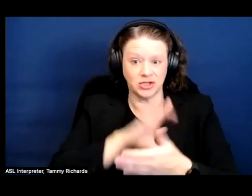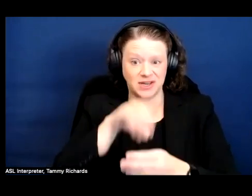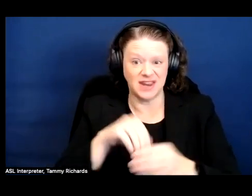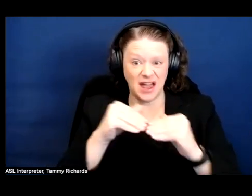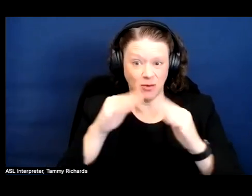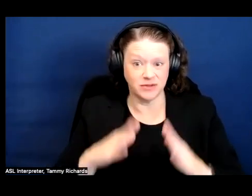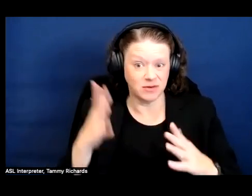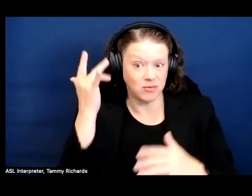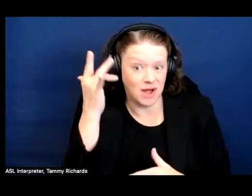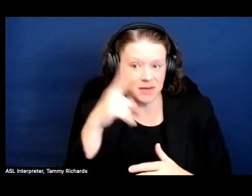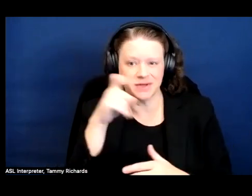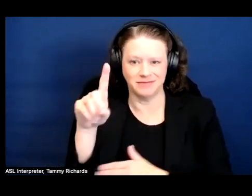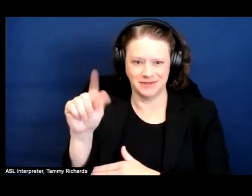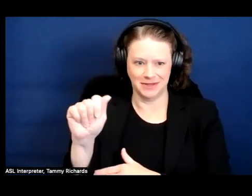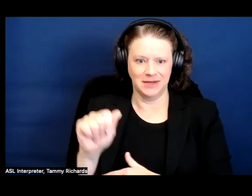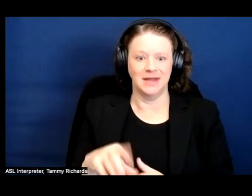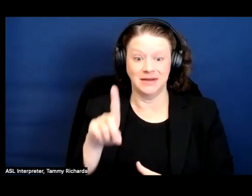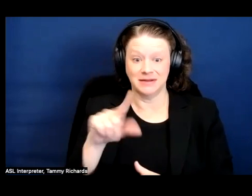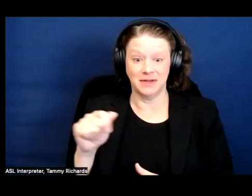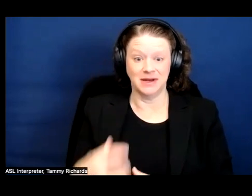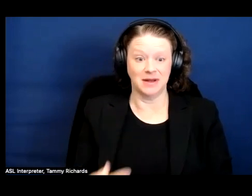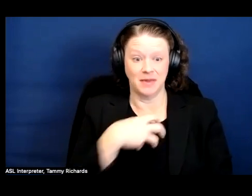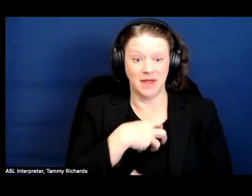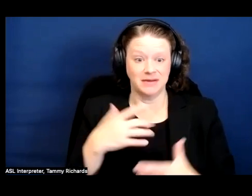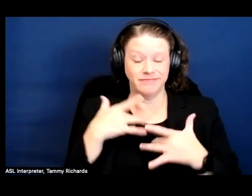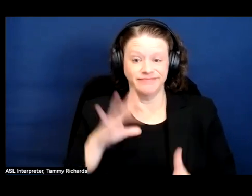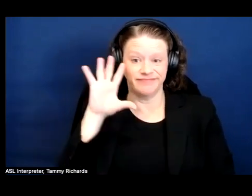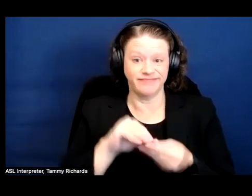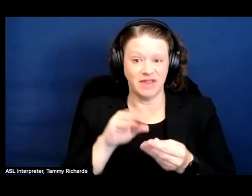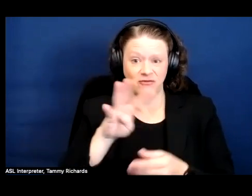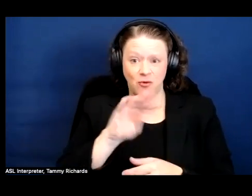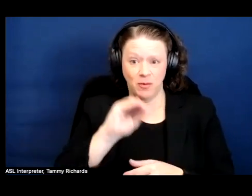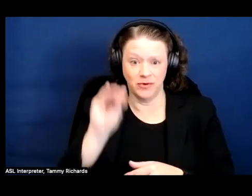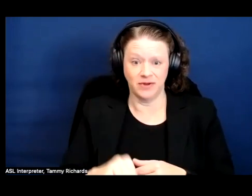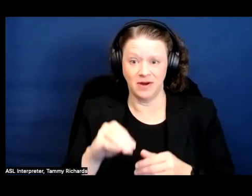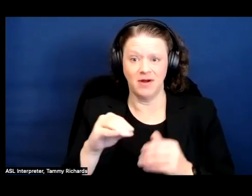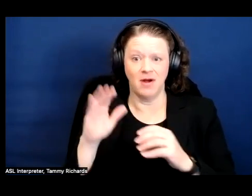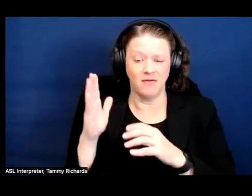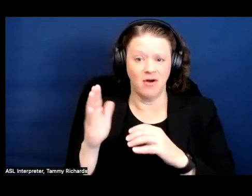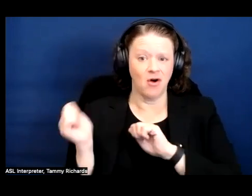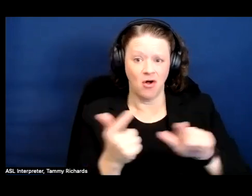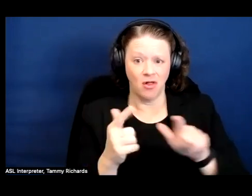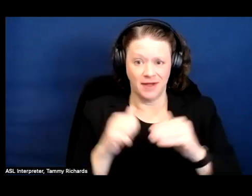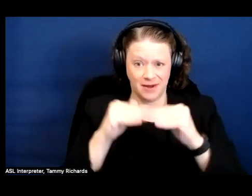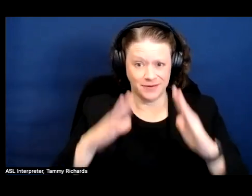There's no legal requirement that an animal be registered or certified. And businesses that claim to register